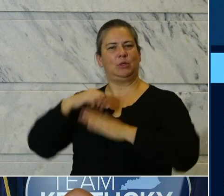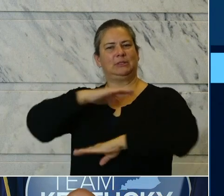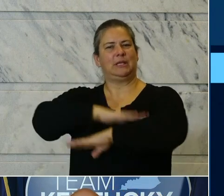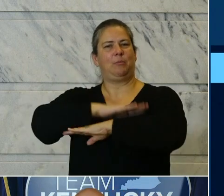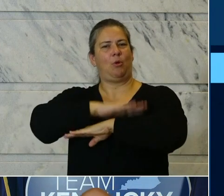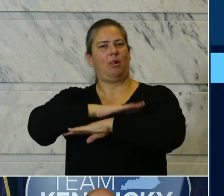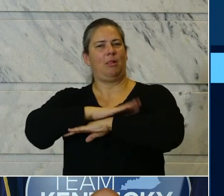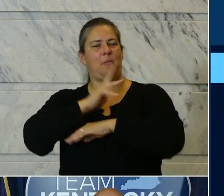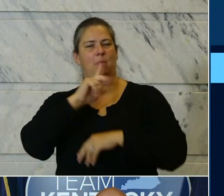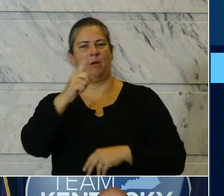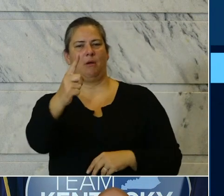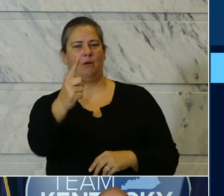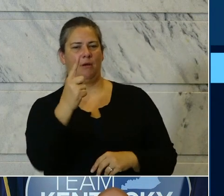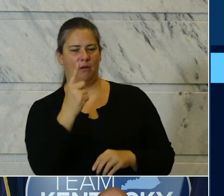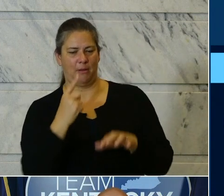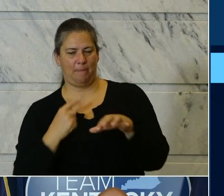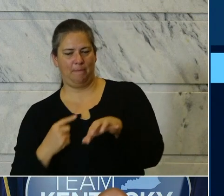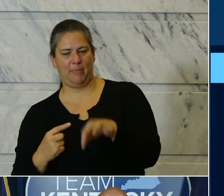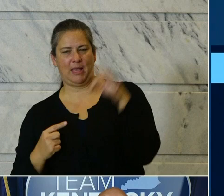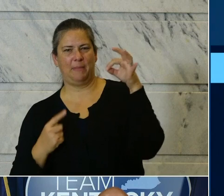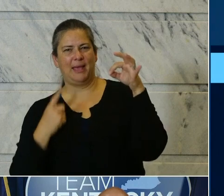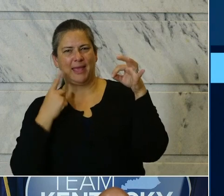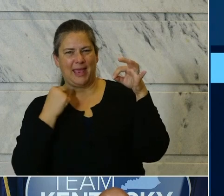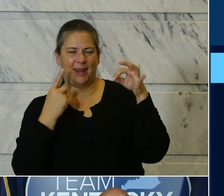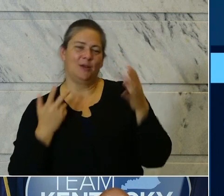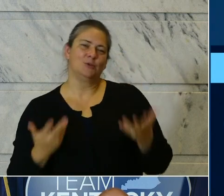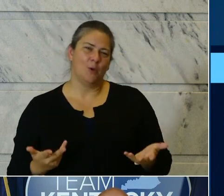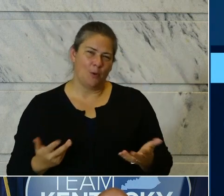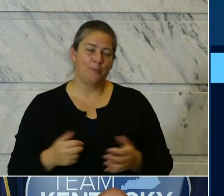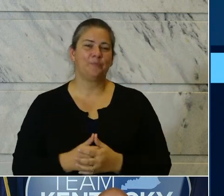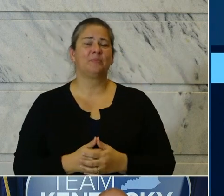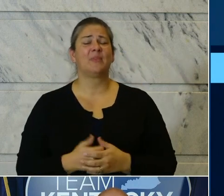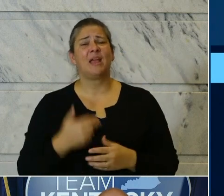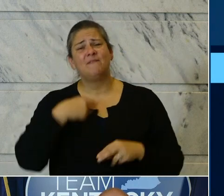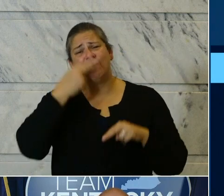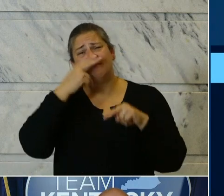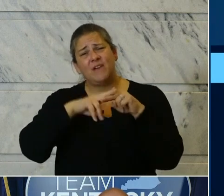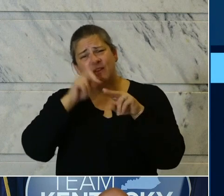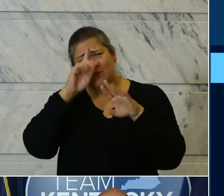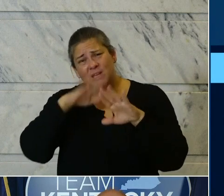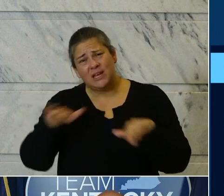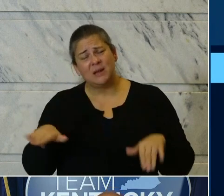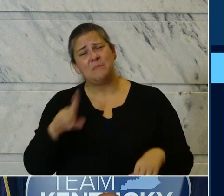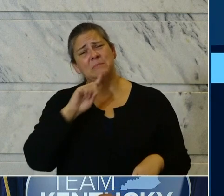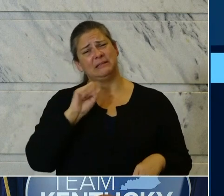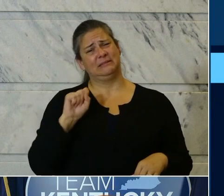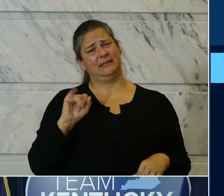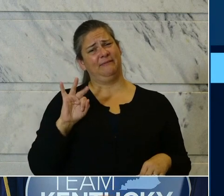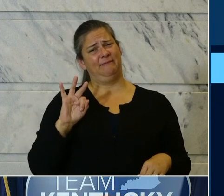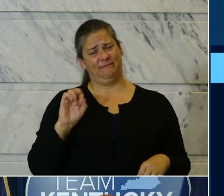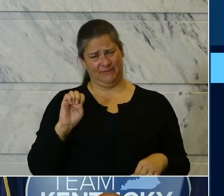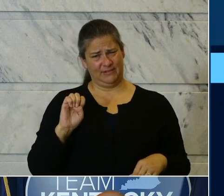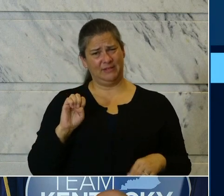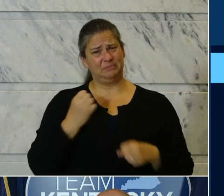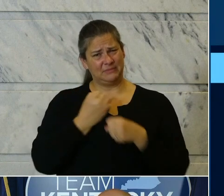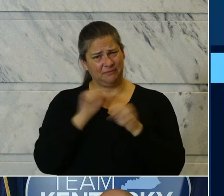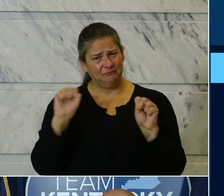OF HOW YOU COULD PUT STUFF OUT ON THE TABLE PEOPLE COULD COME UP. IN FRONT OF YOUR HOUSE AND PICK UP CANDY SO WHAT. LET'S